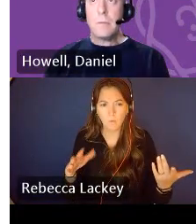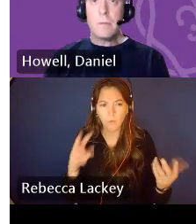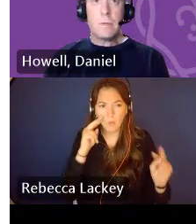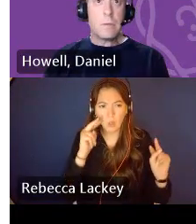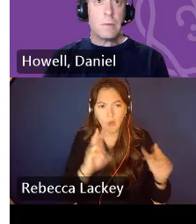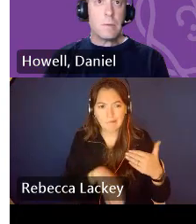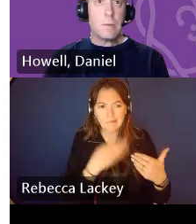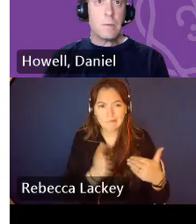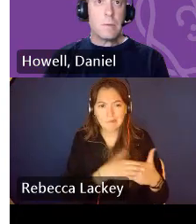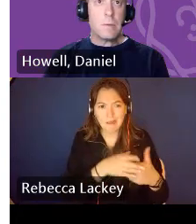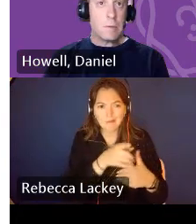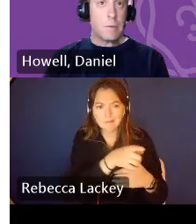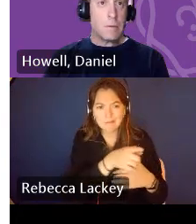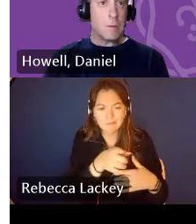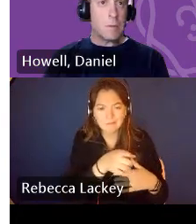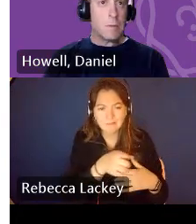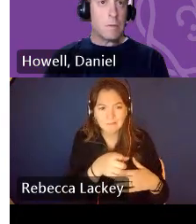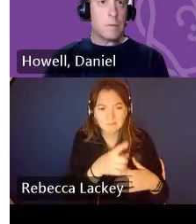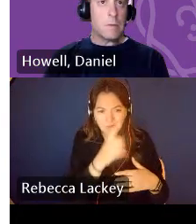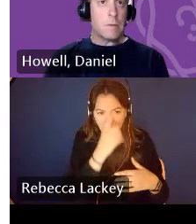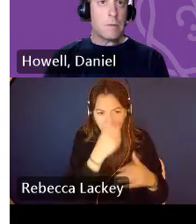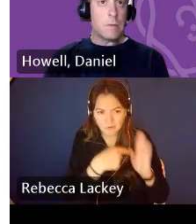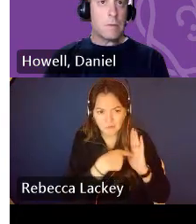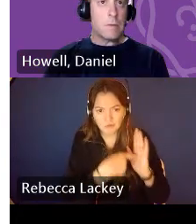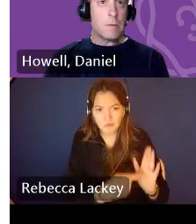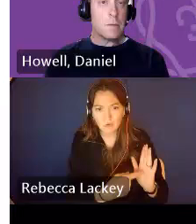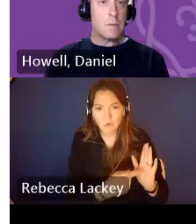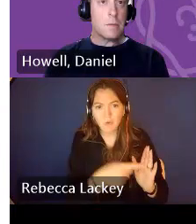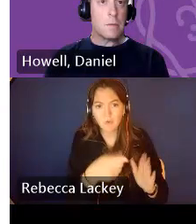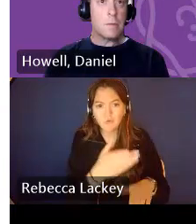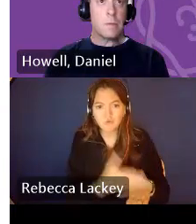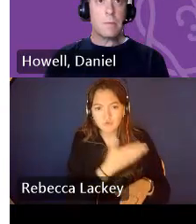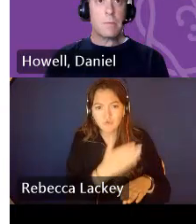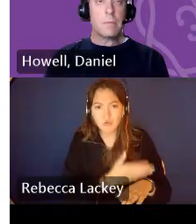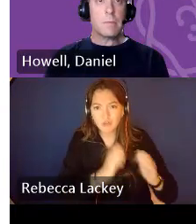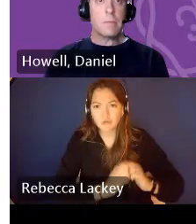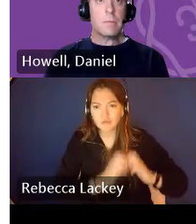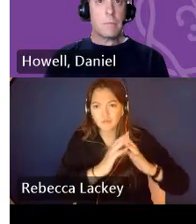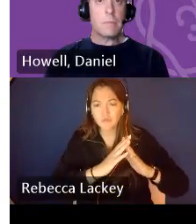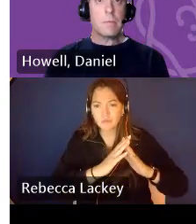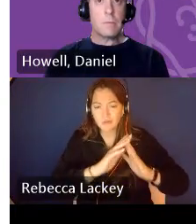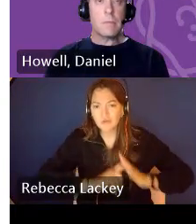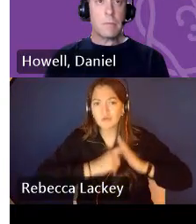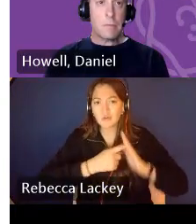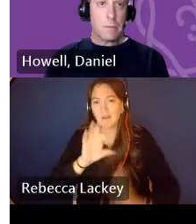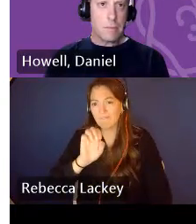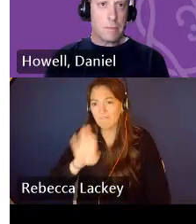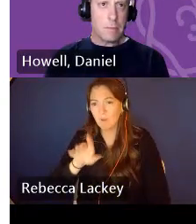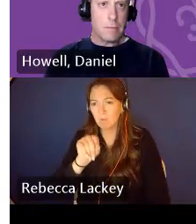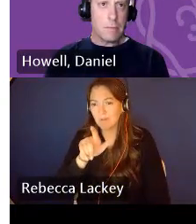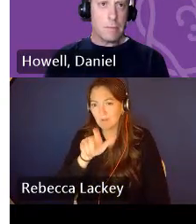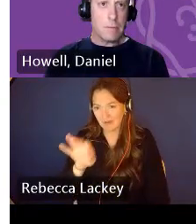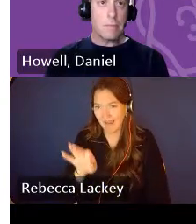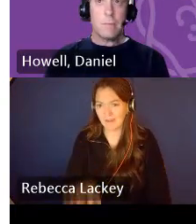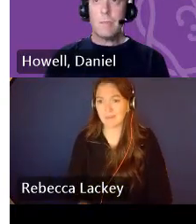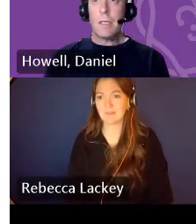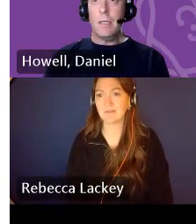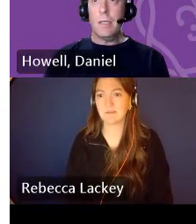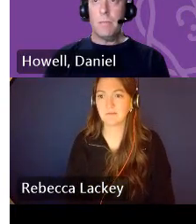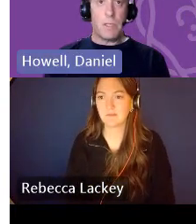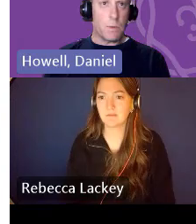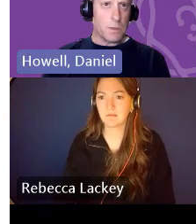next slide there, Misty. I believe it shows the construction start in February of 2029. Maybe it